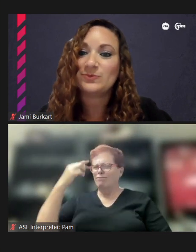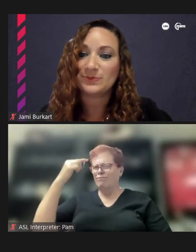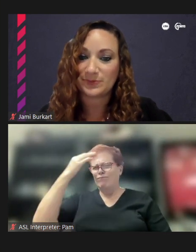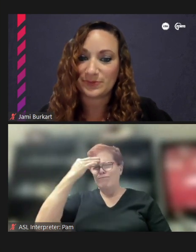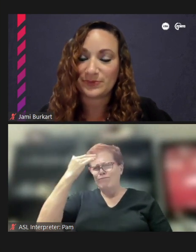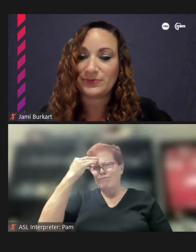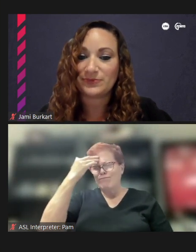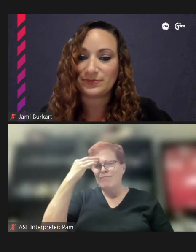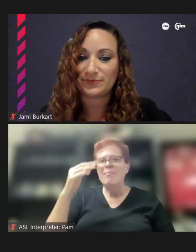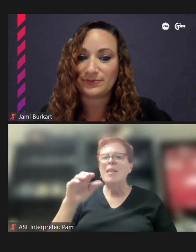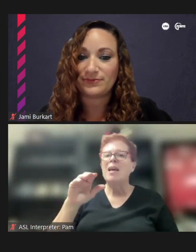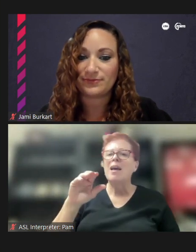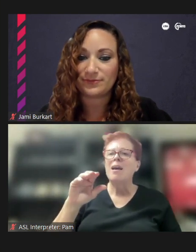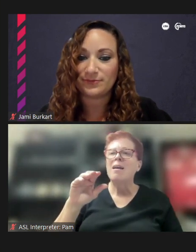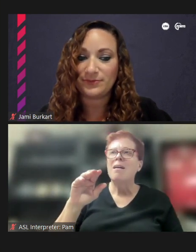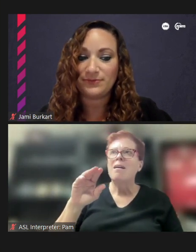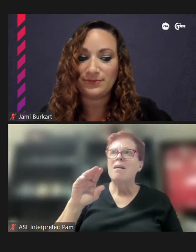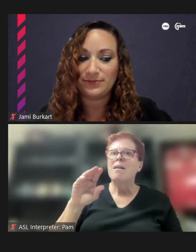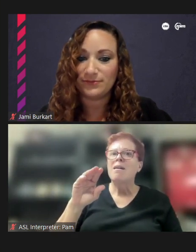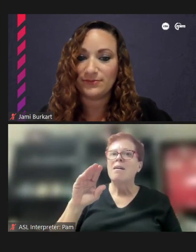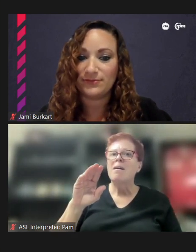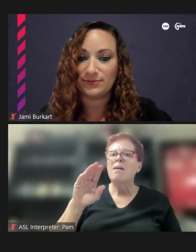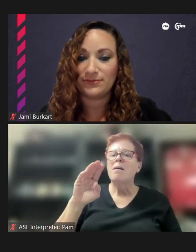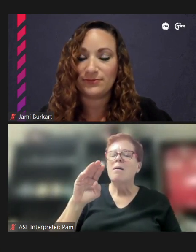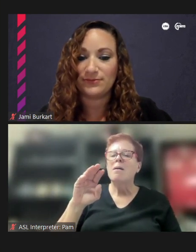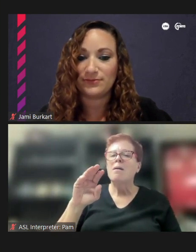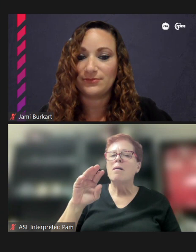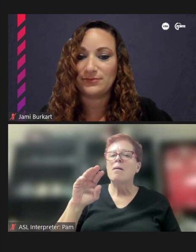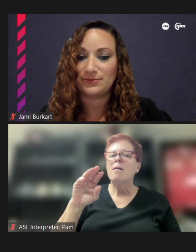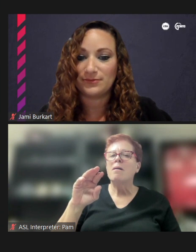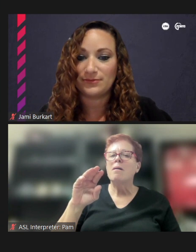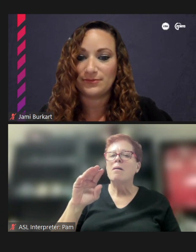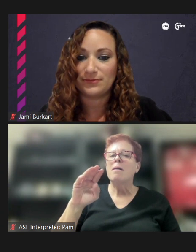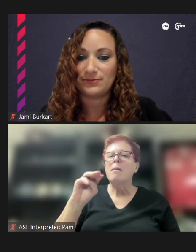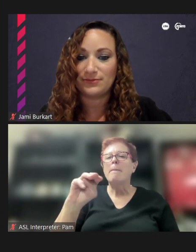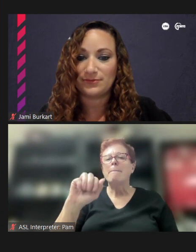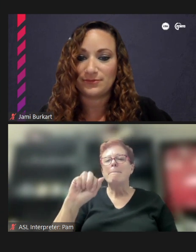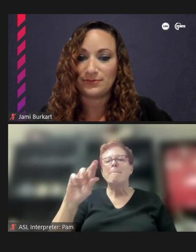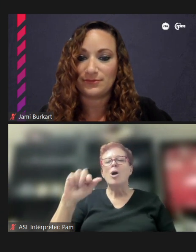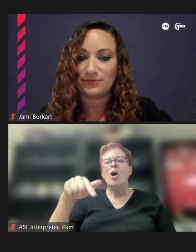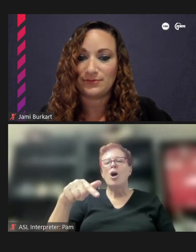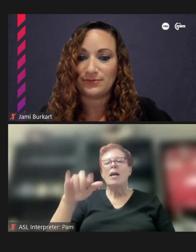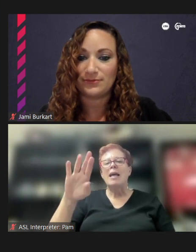Marquee with that kind of vertical lettering as well as the different like flashing lights neon